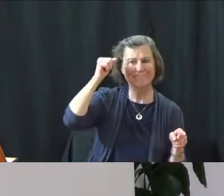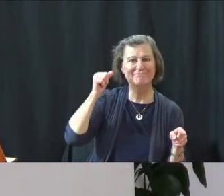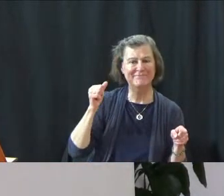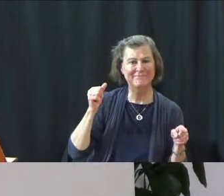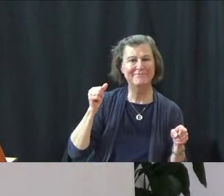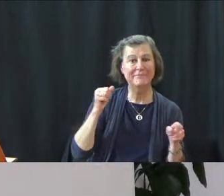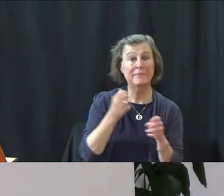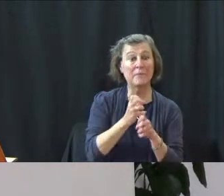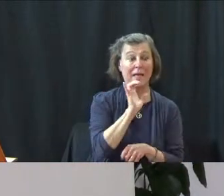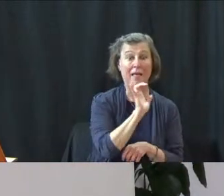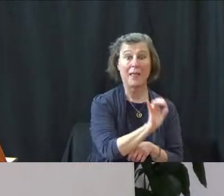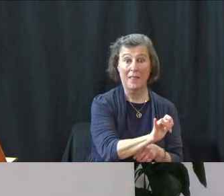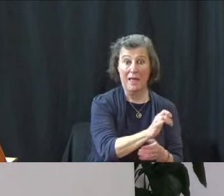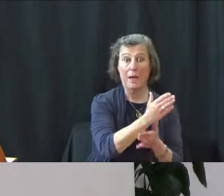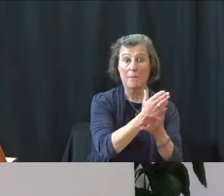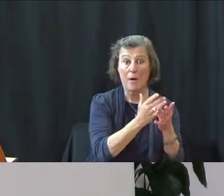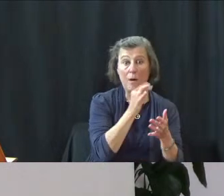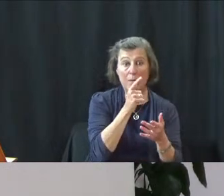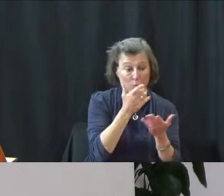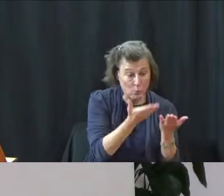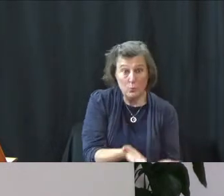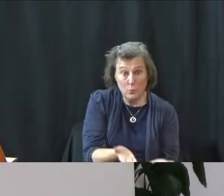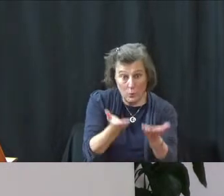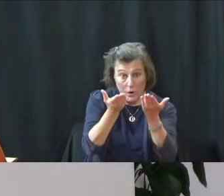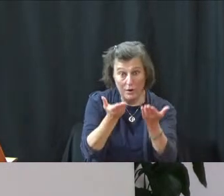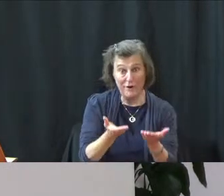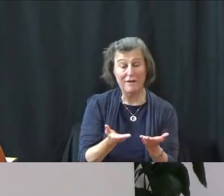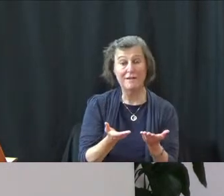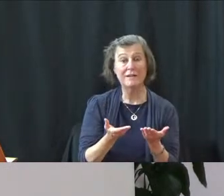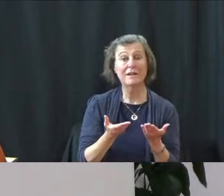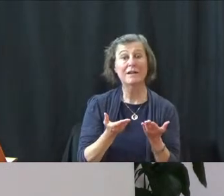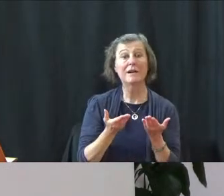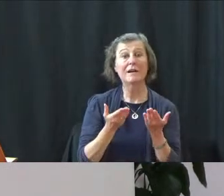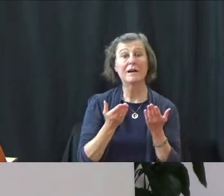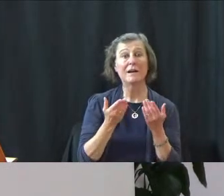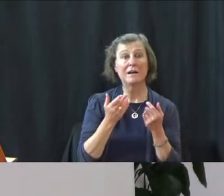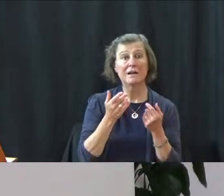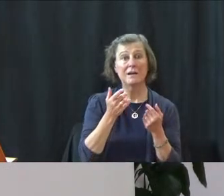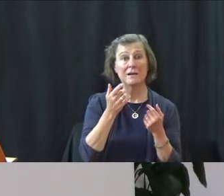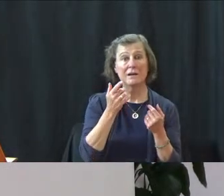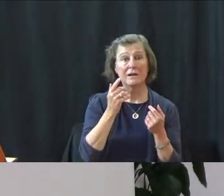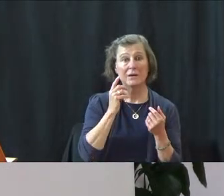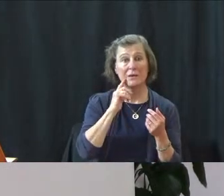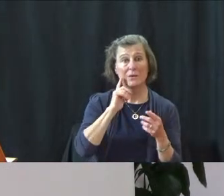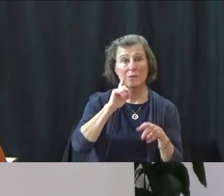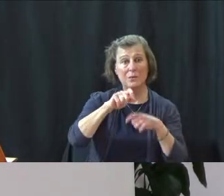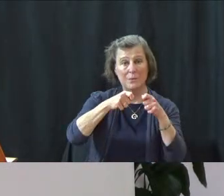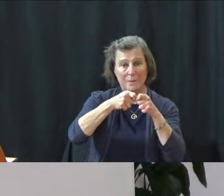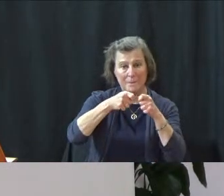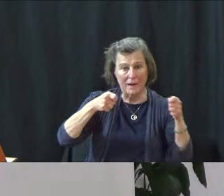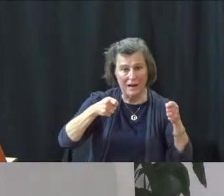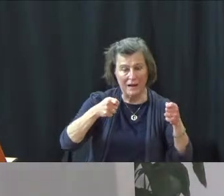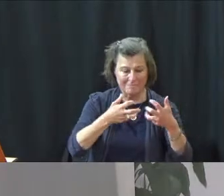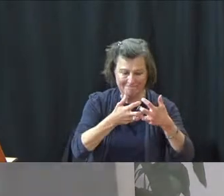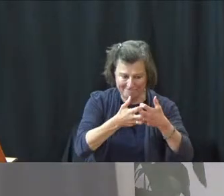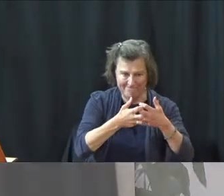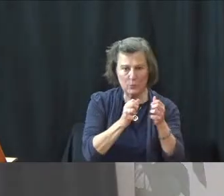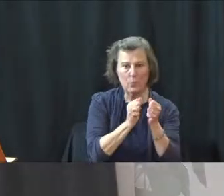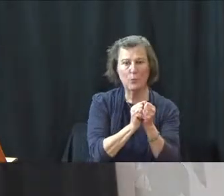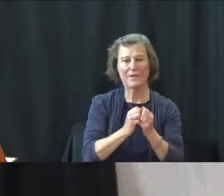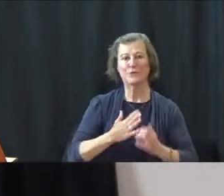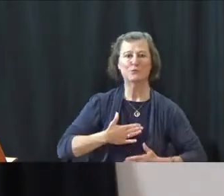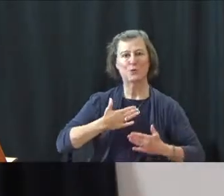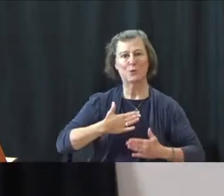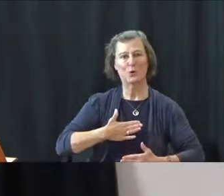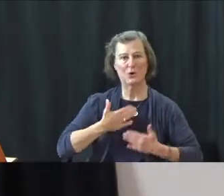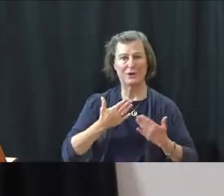Make this part of who you are, and you will bind yourself to joy.